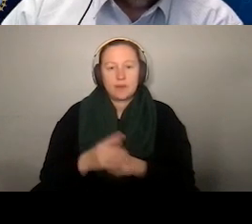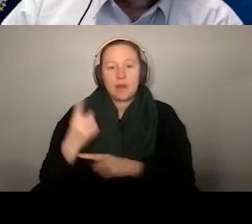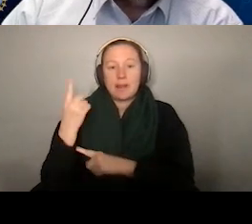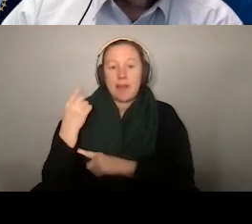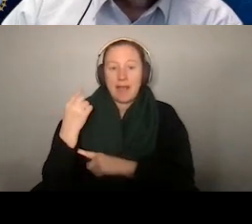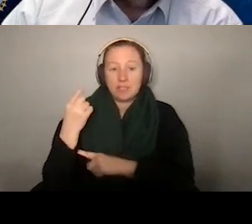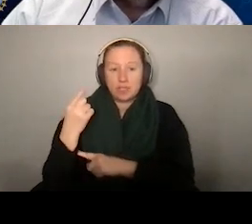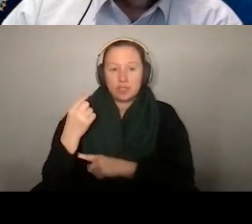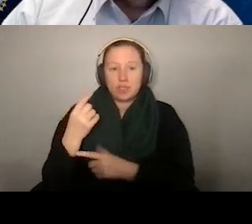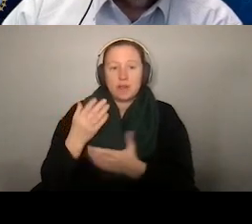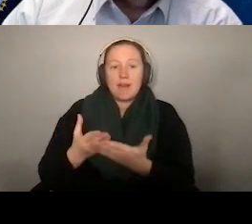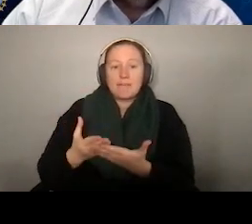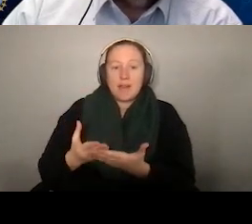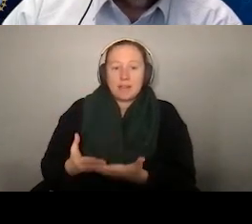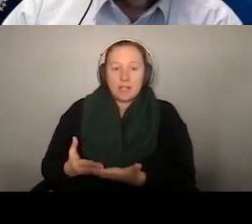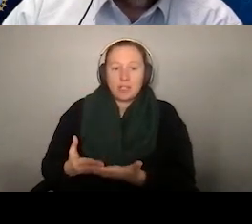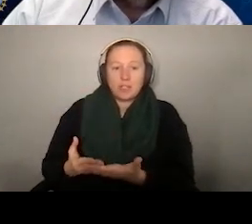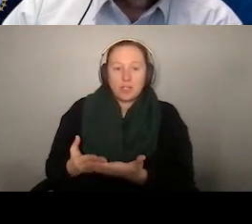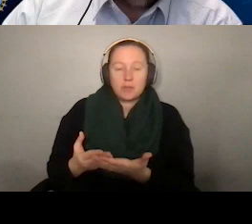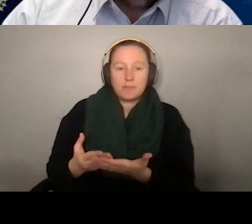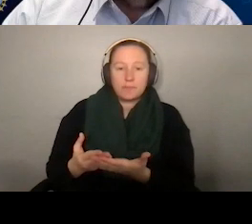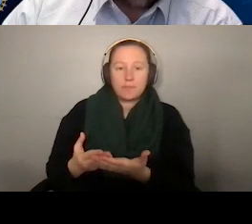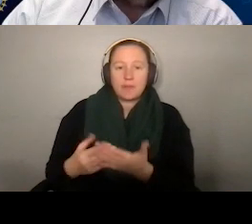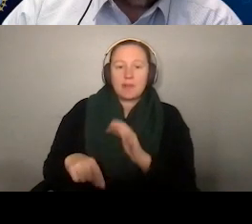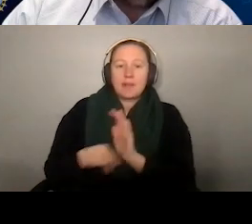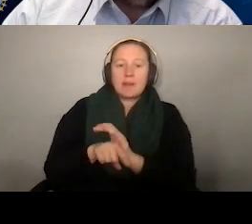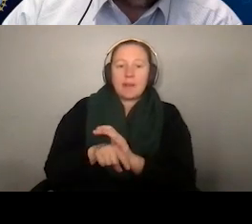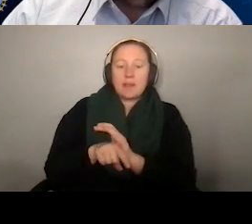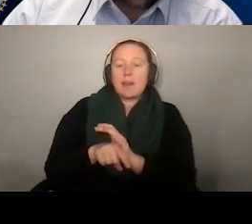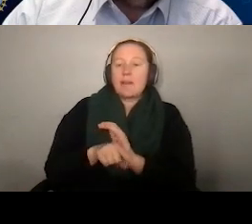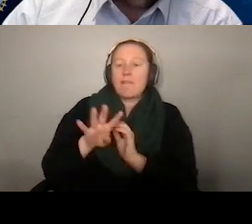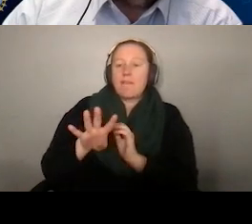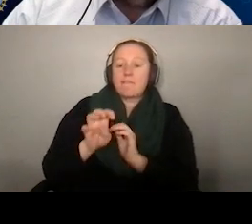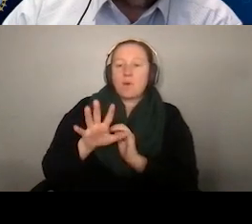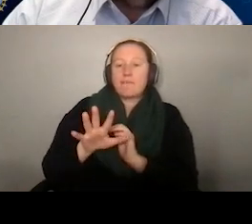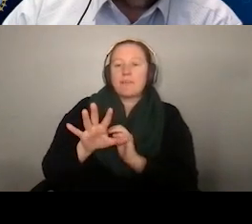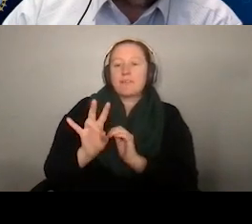our validation yielded a negative 457 million cash